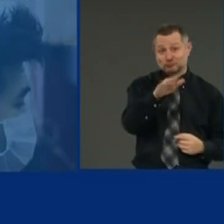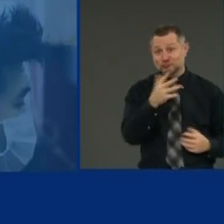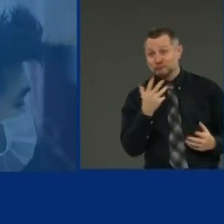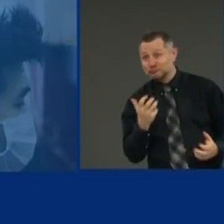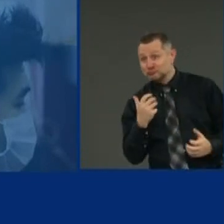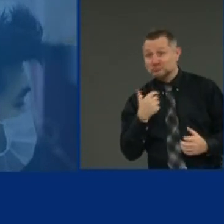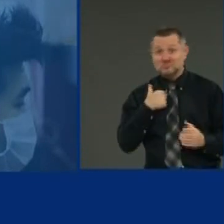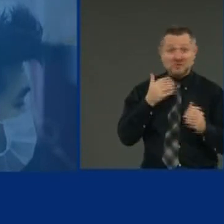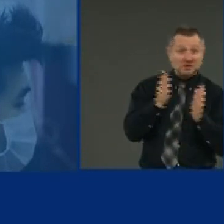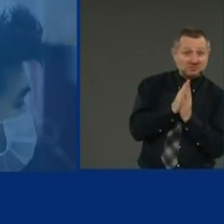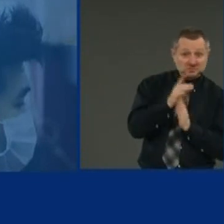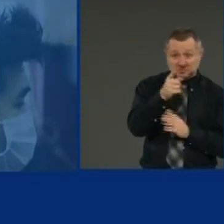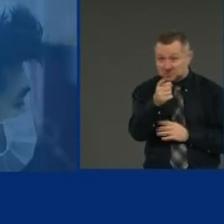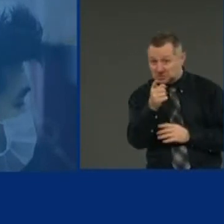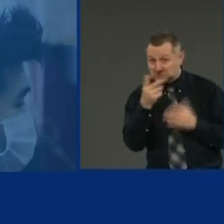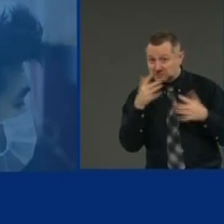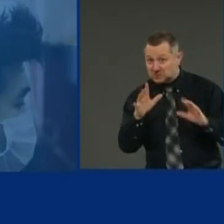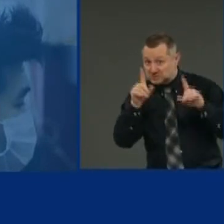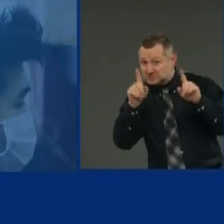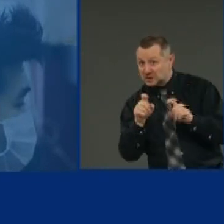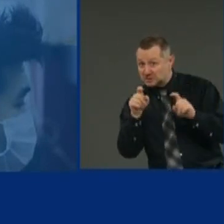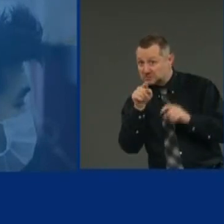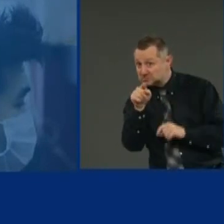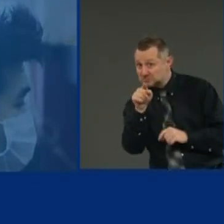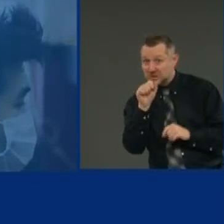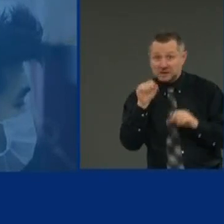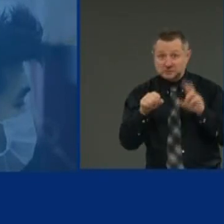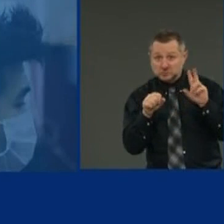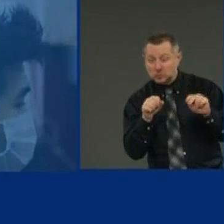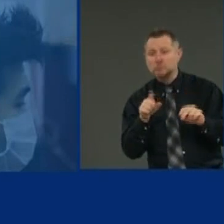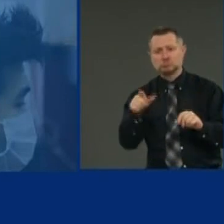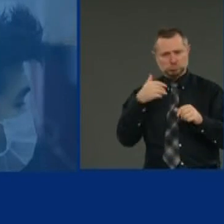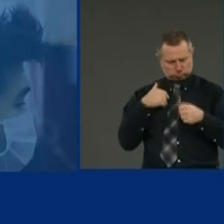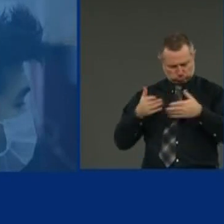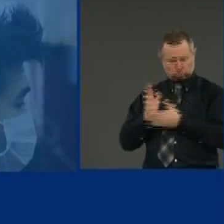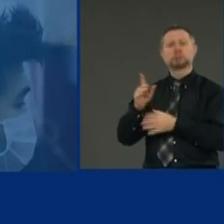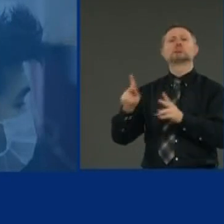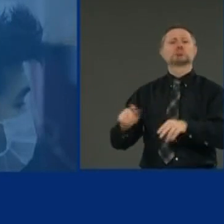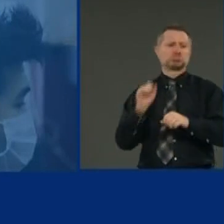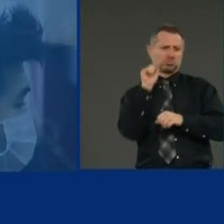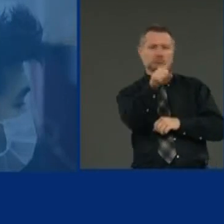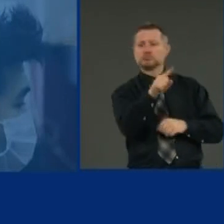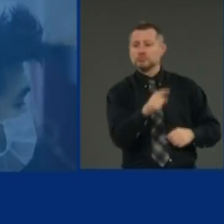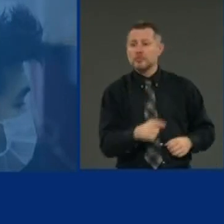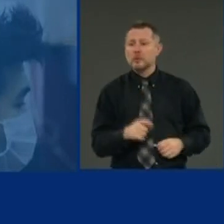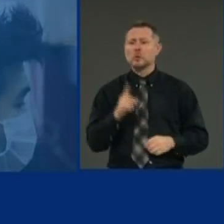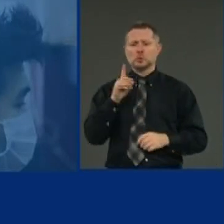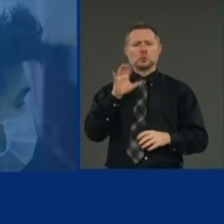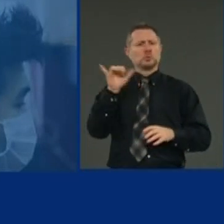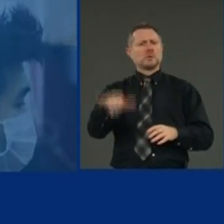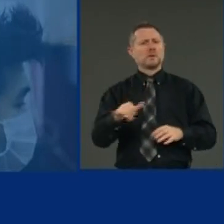AND WE RECOMMEND TO CUSTOMERS TO ASK THE BARBER OR PROFESSIONAL